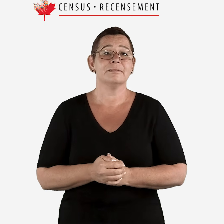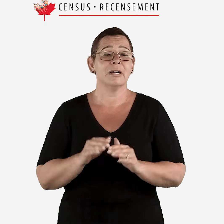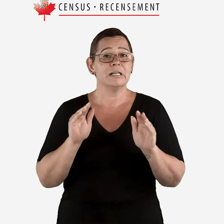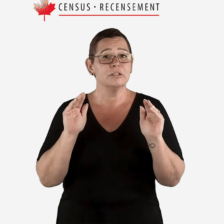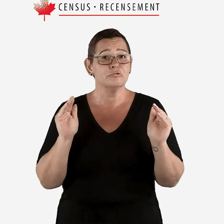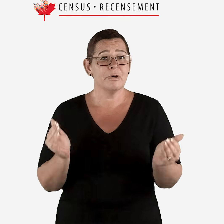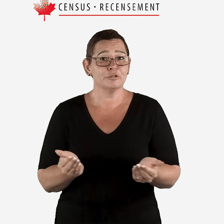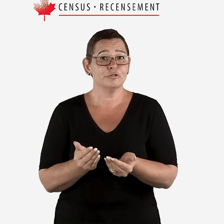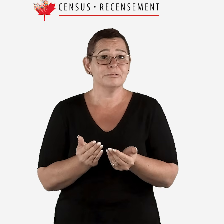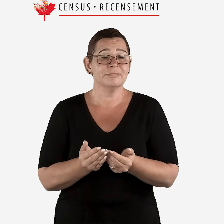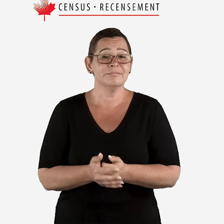Introduction